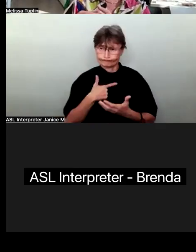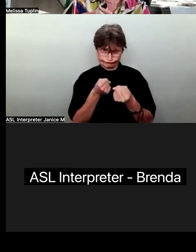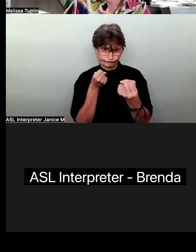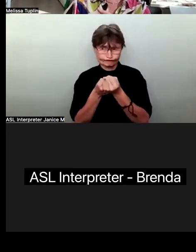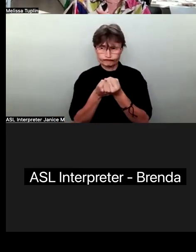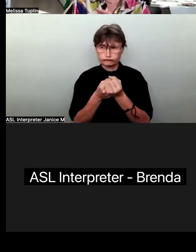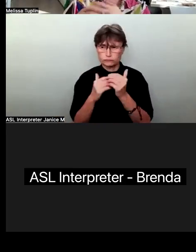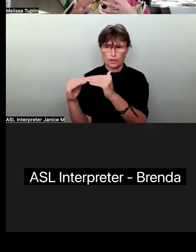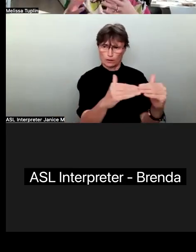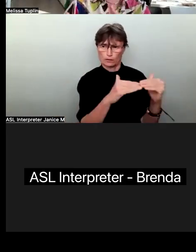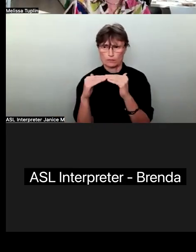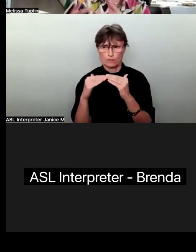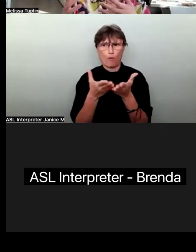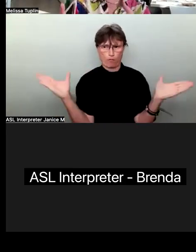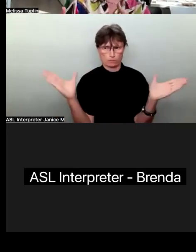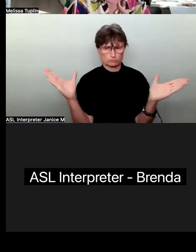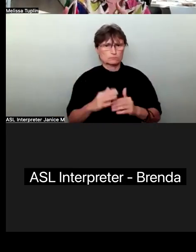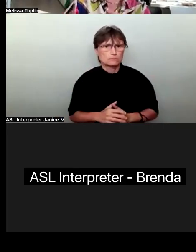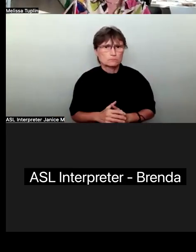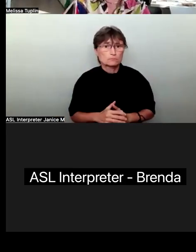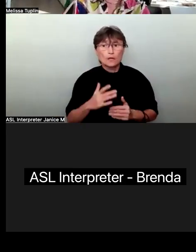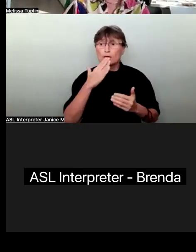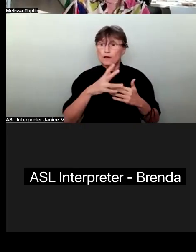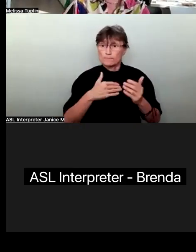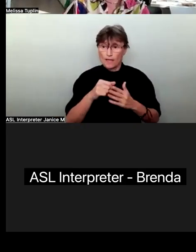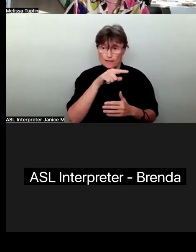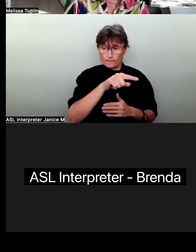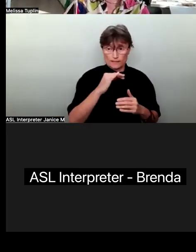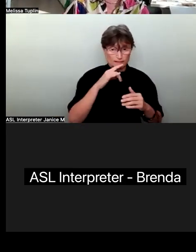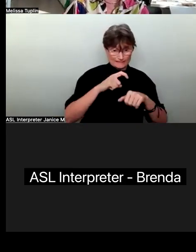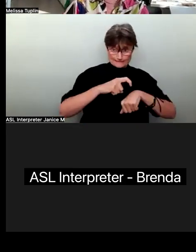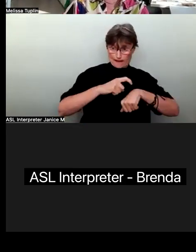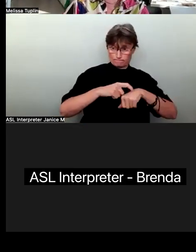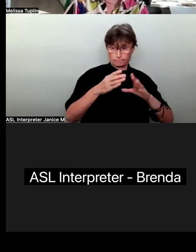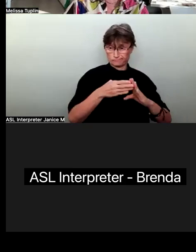Each program, including the length of the cycle, is designed with the intention to receive and